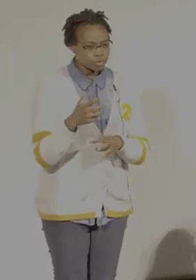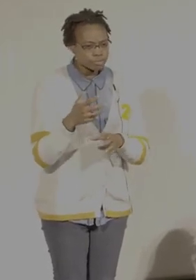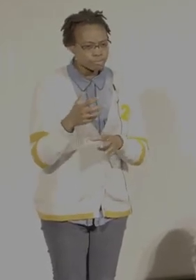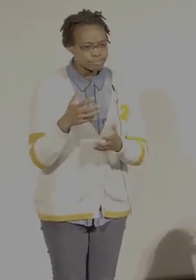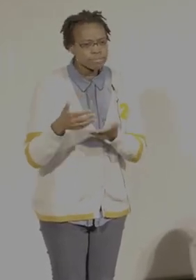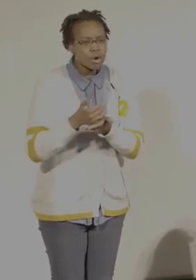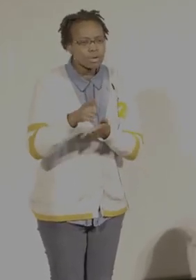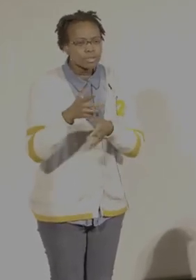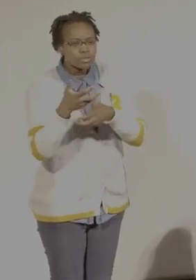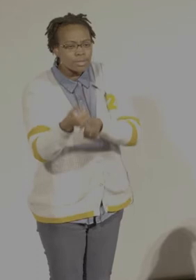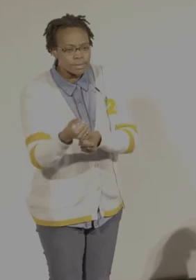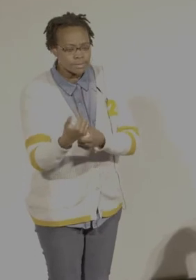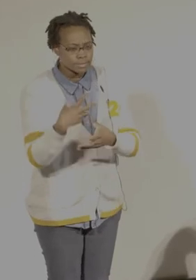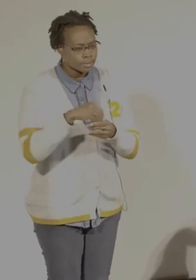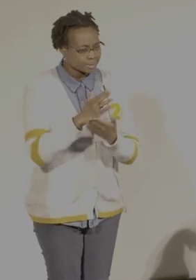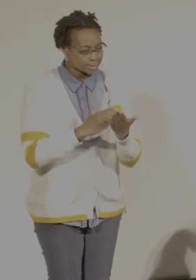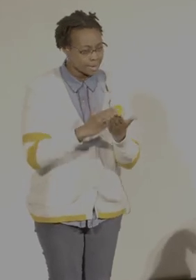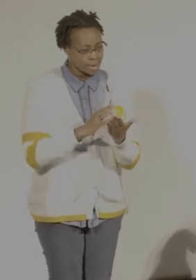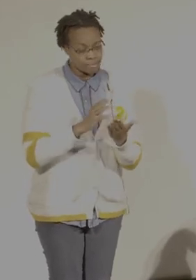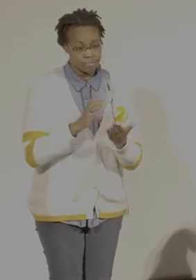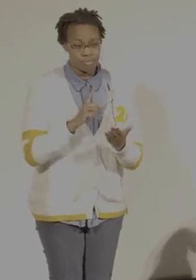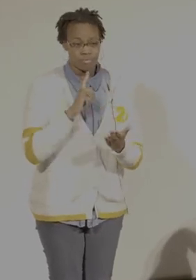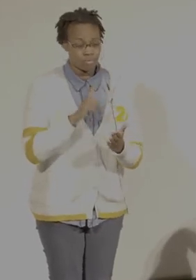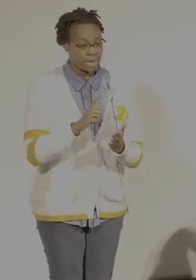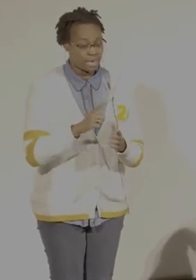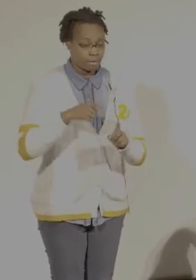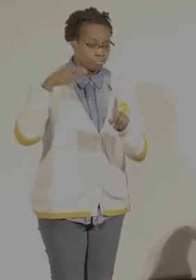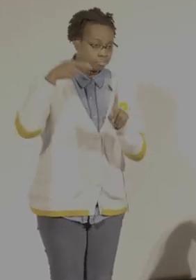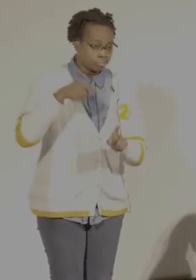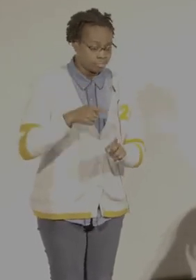to be included in some of these pretty monumental periods of his life?